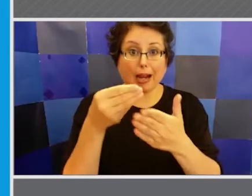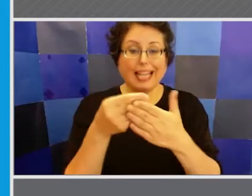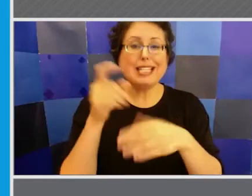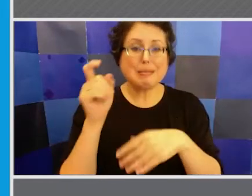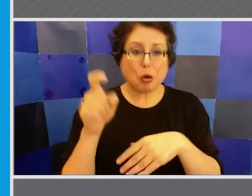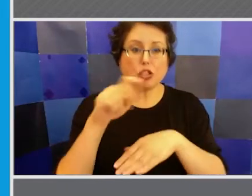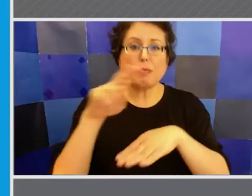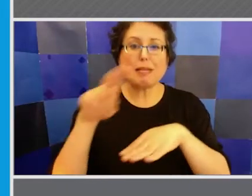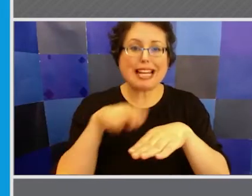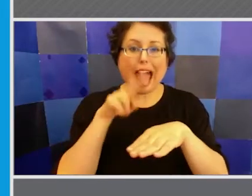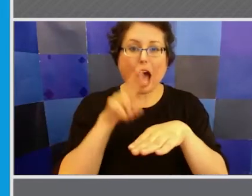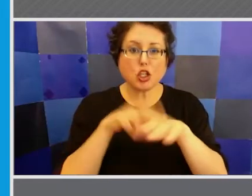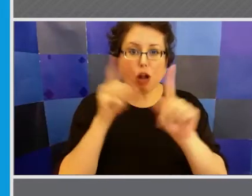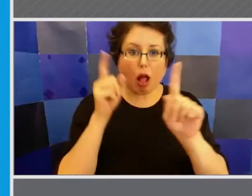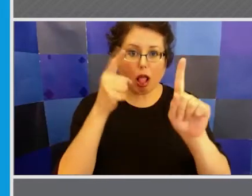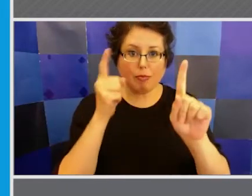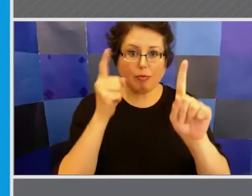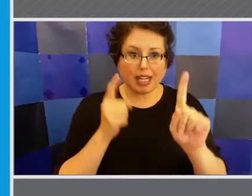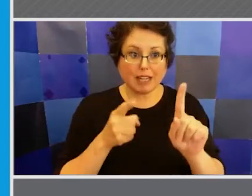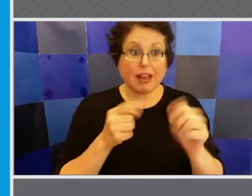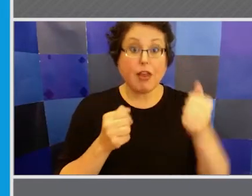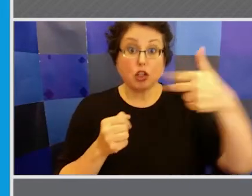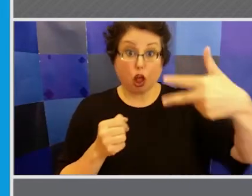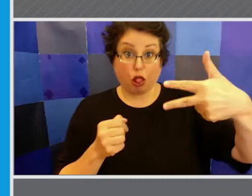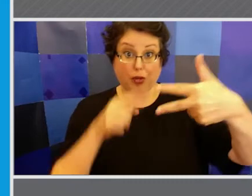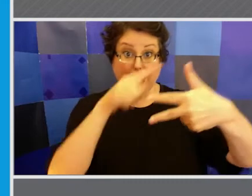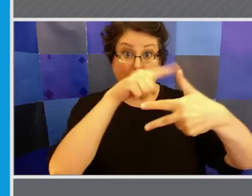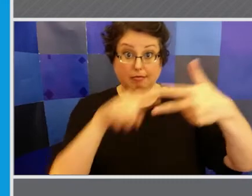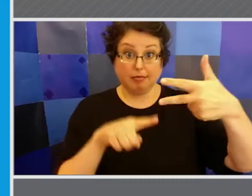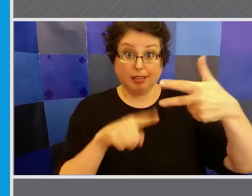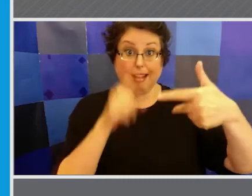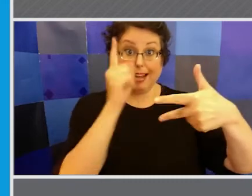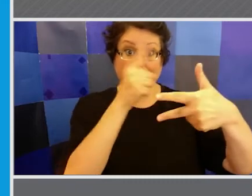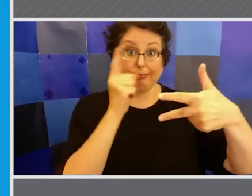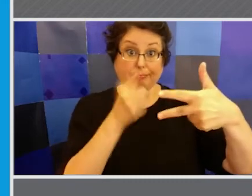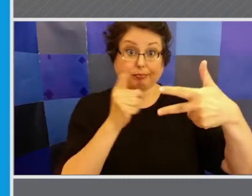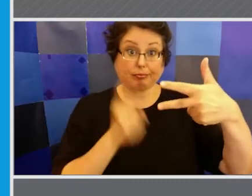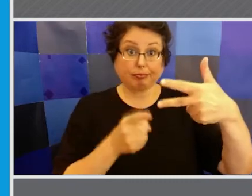And there's three primary national objectives, I won't go into all the details but there's